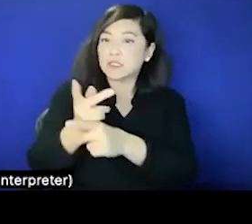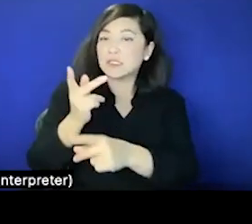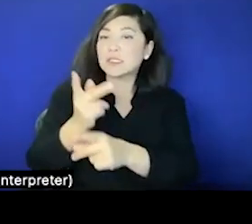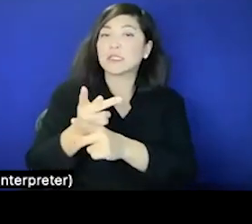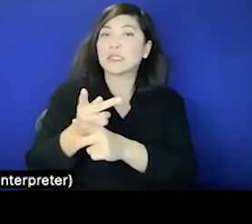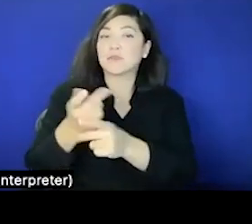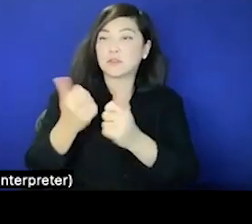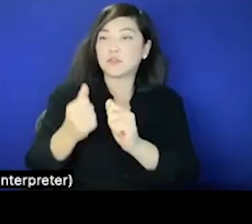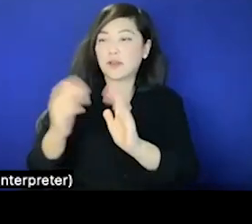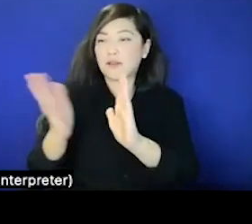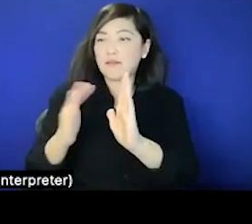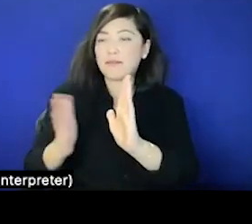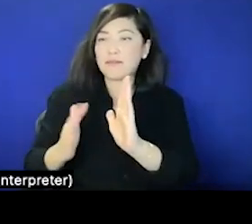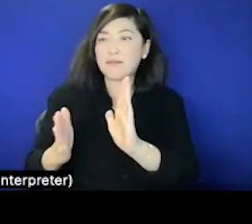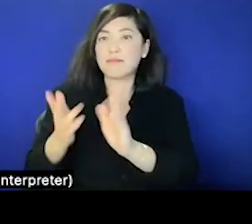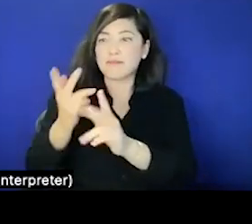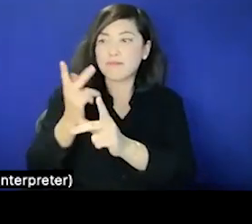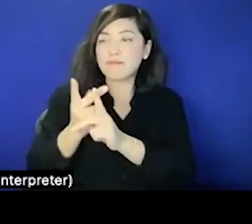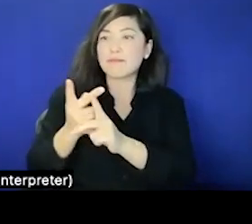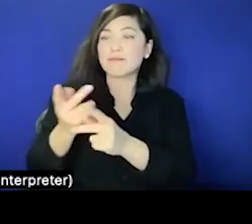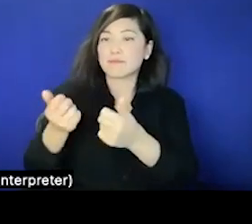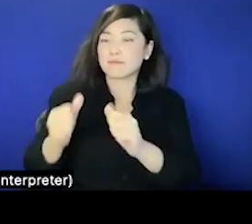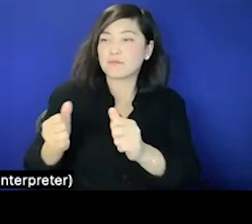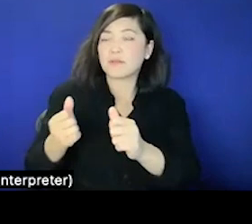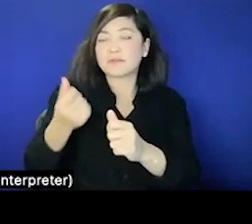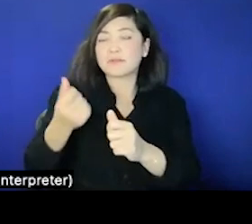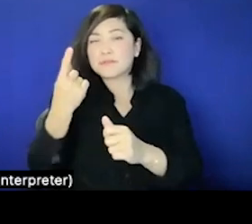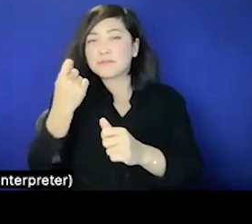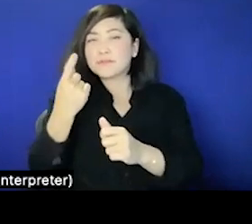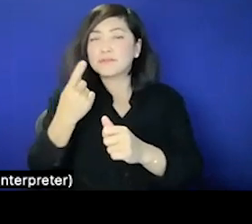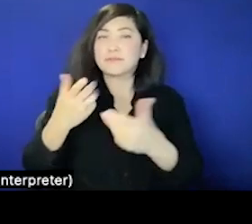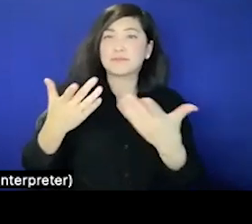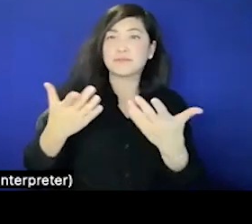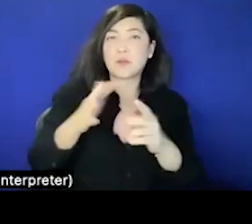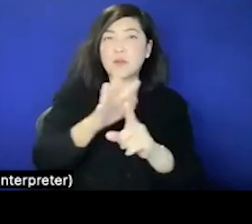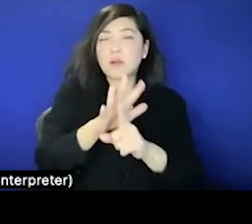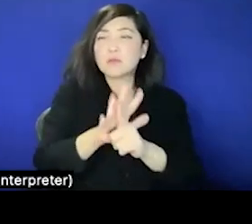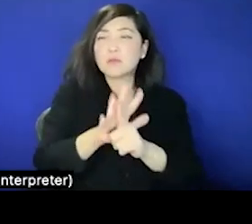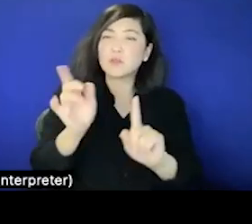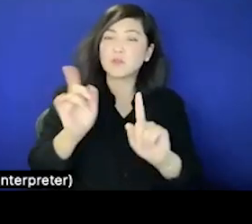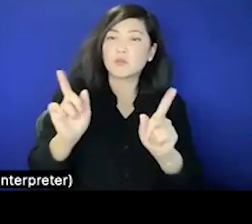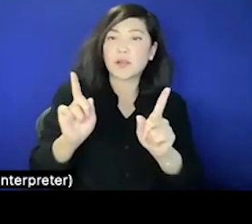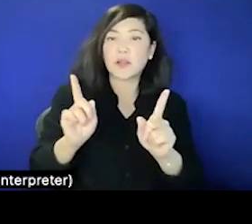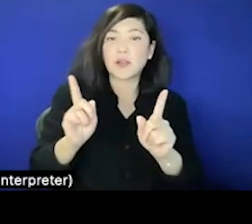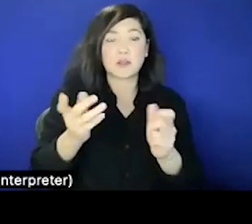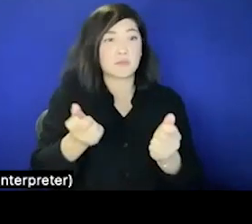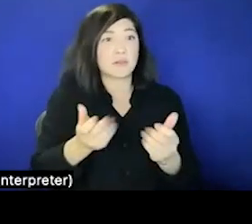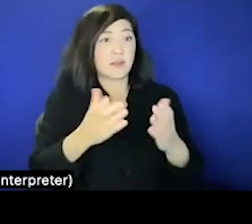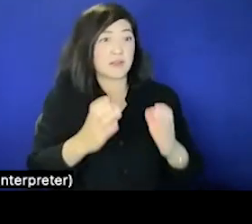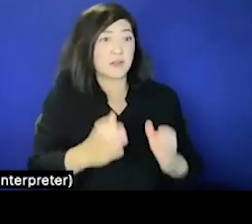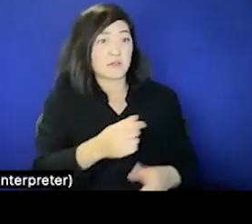marketplace and to give those people within the product decisions tools that they can